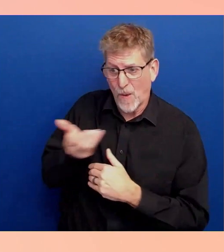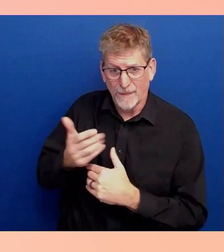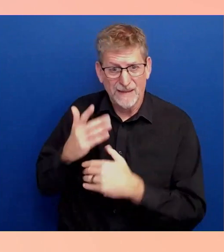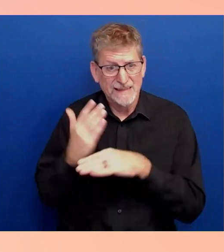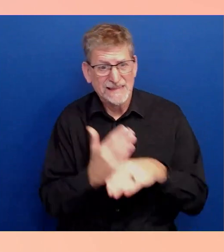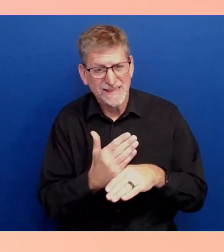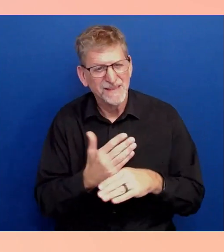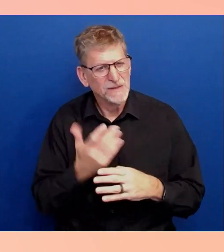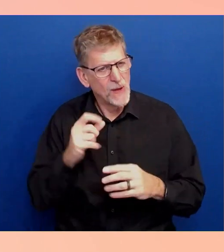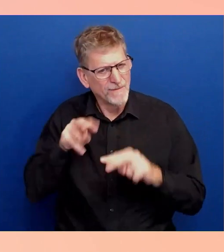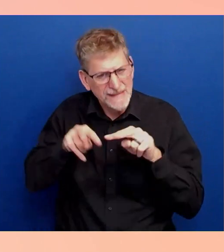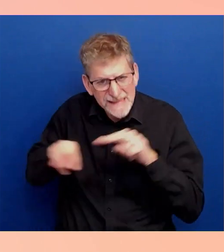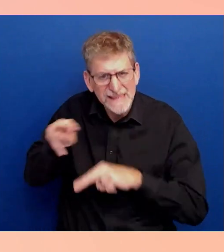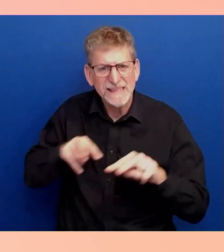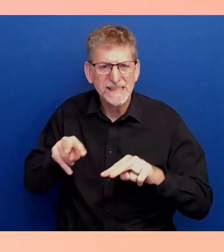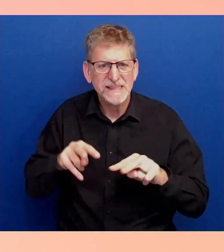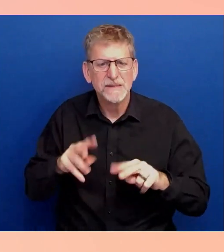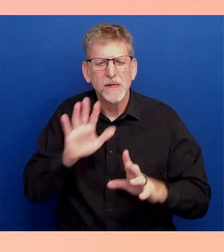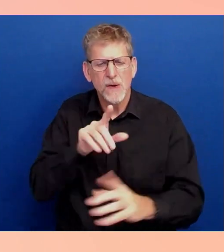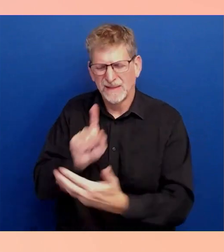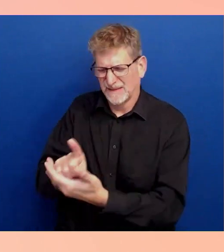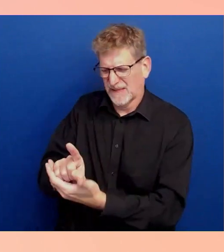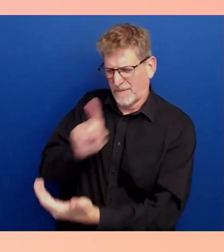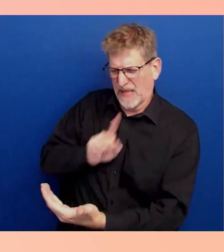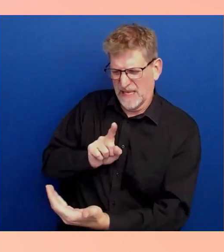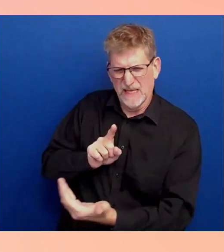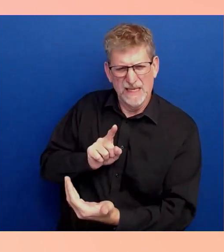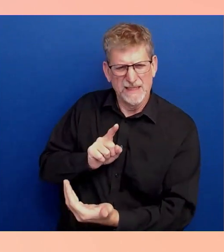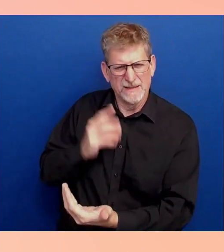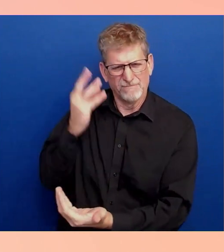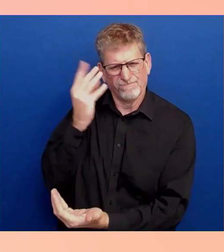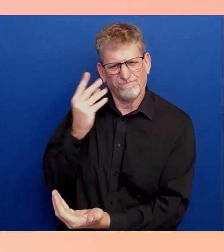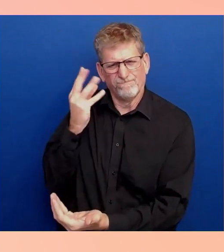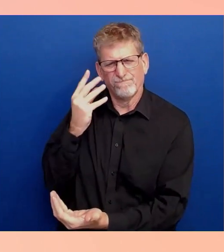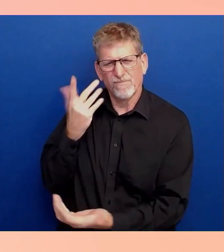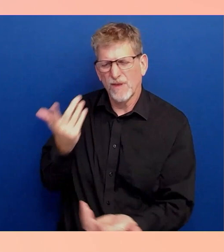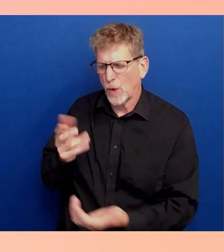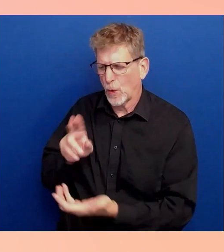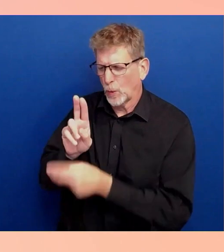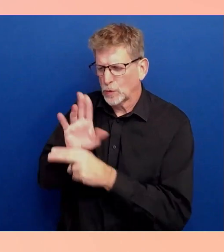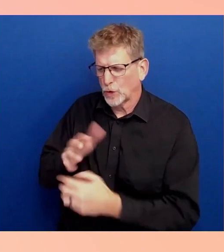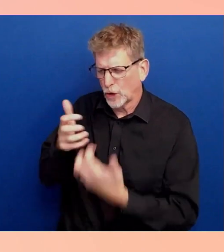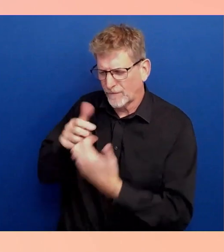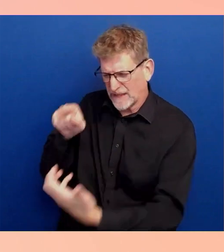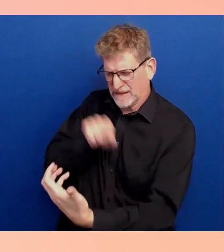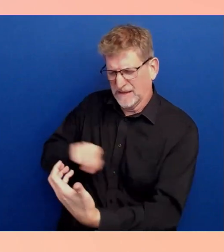what in my user interface may cause friction? What different ways can we solve better for it?